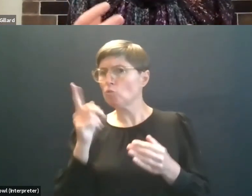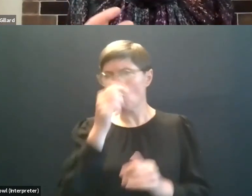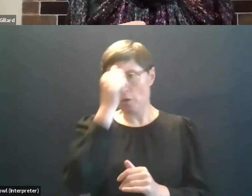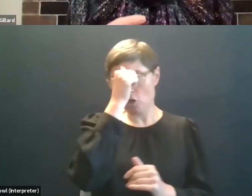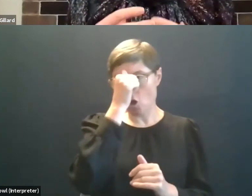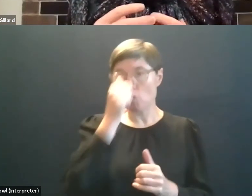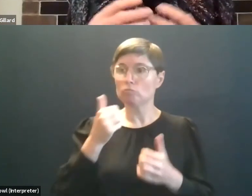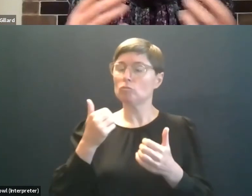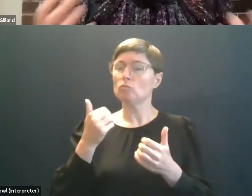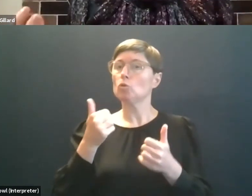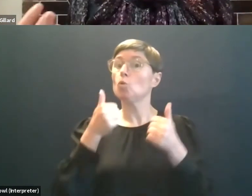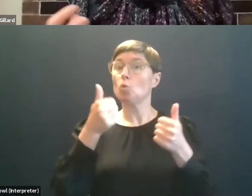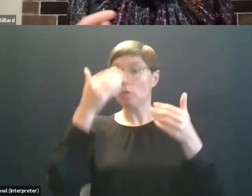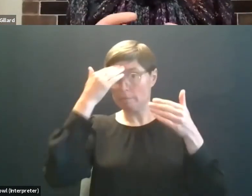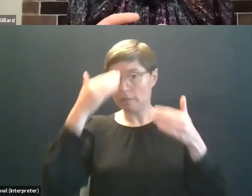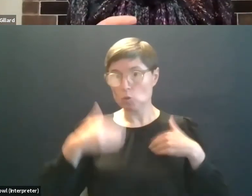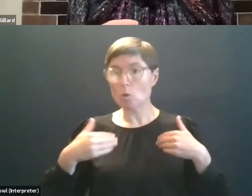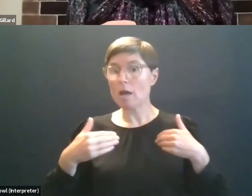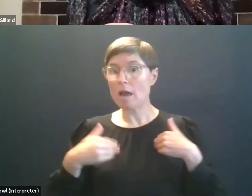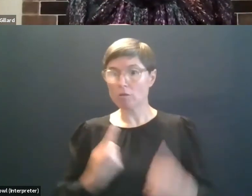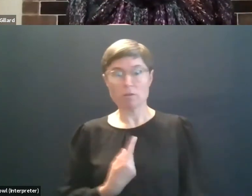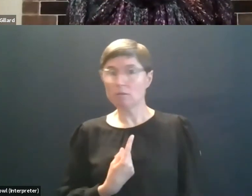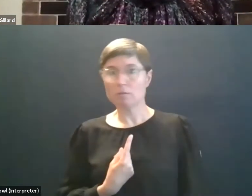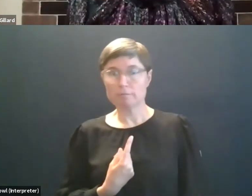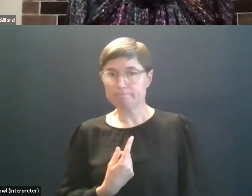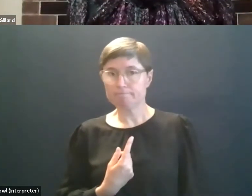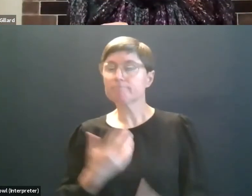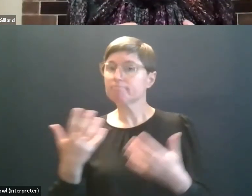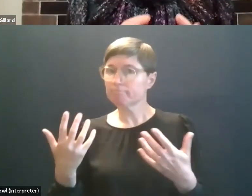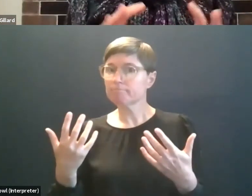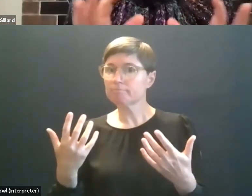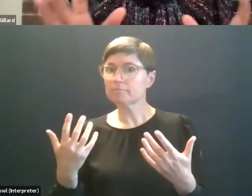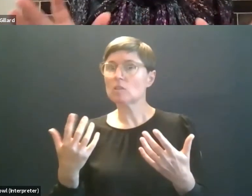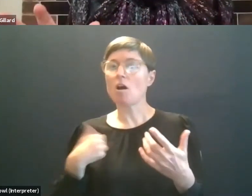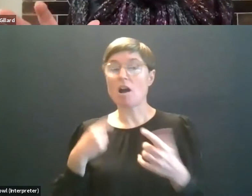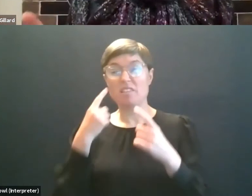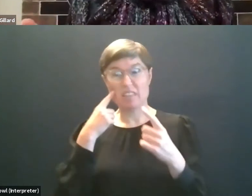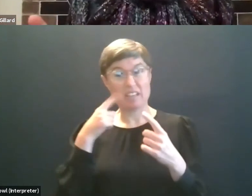health overall and so I really think that this is a much more collective endeavour.